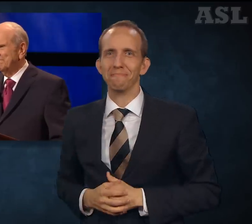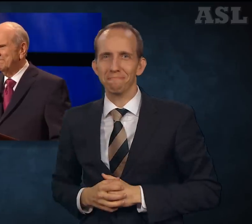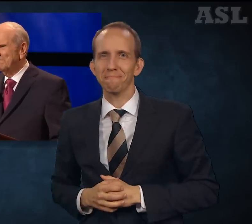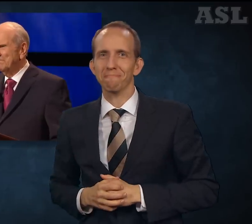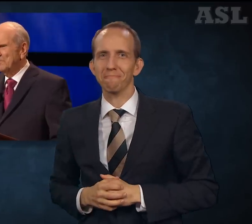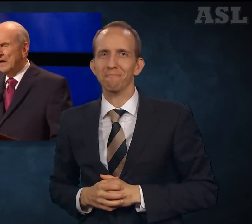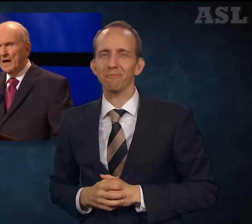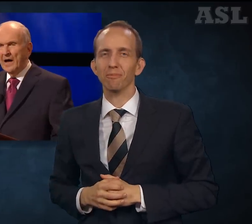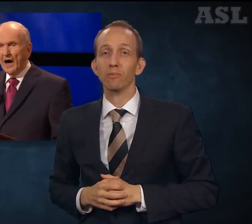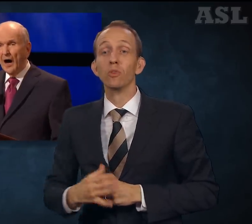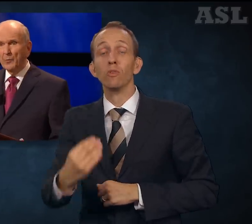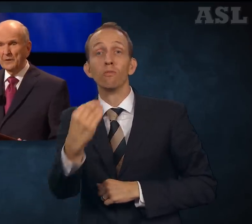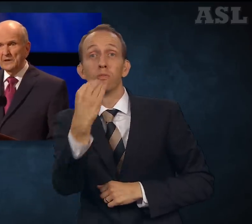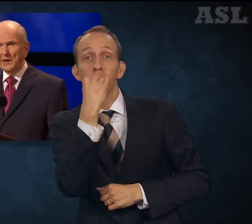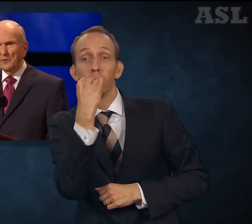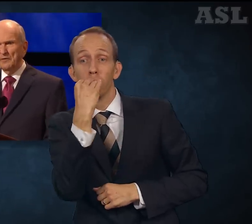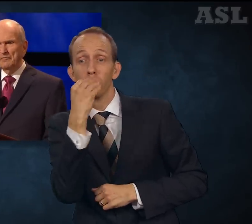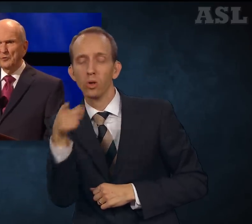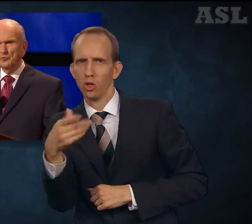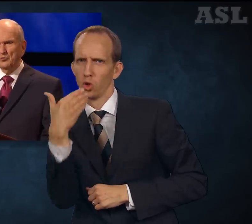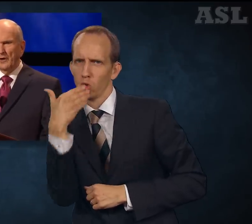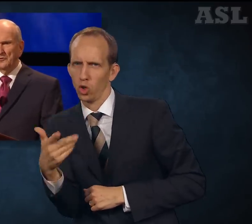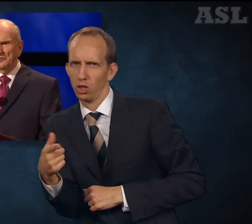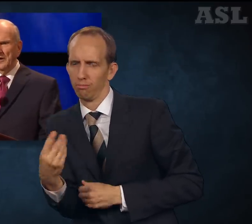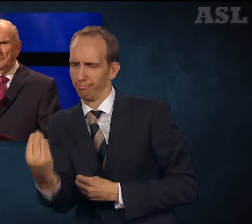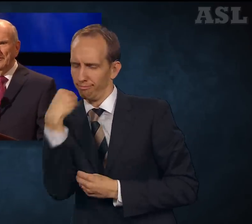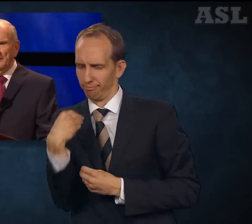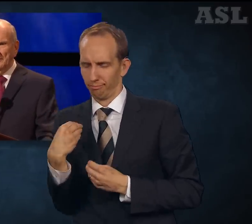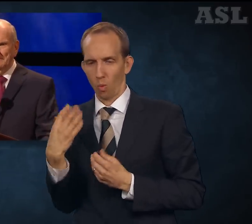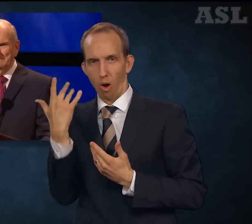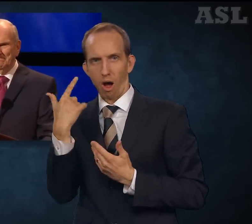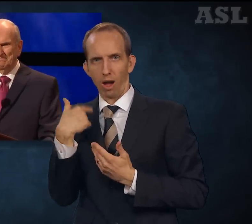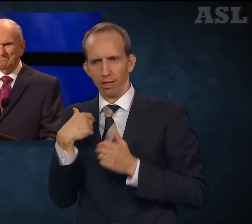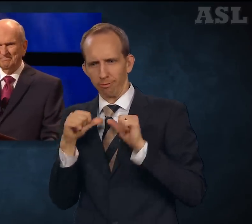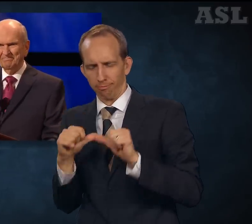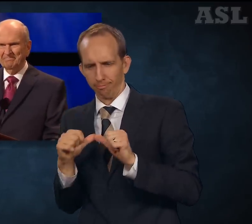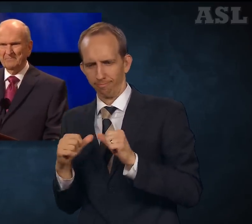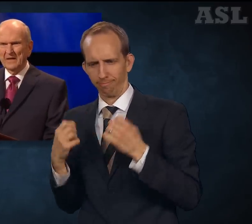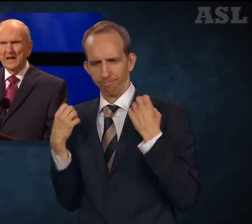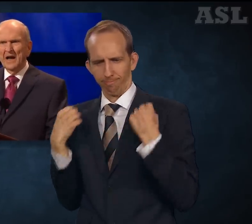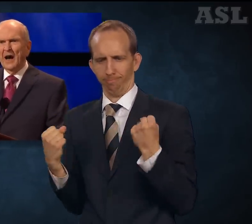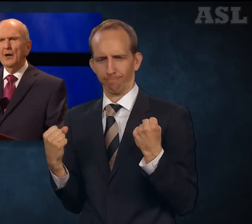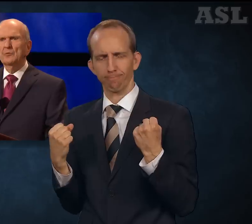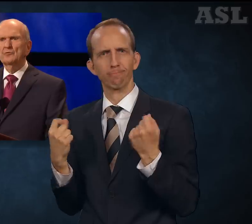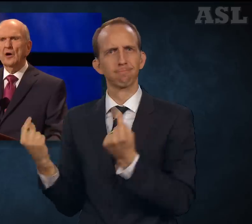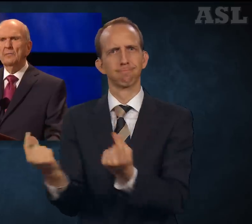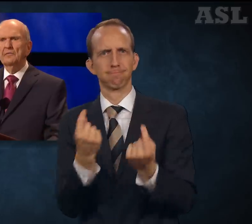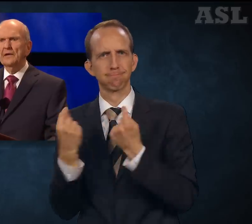ARE SUPER IMPORTANT.